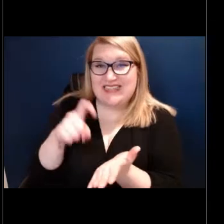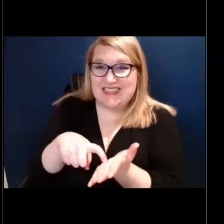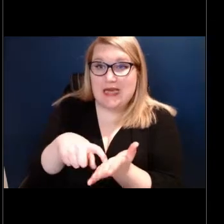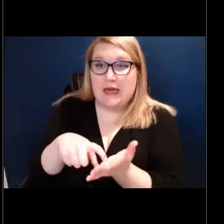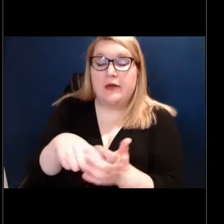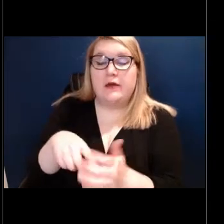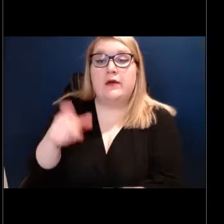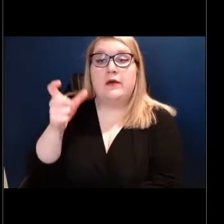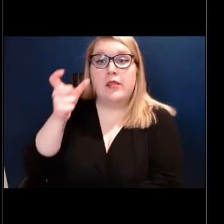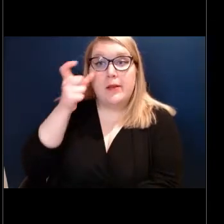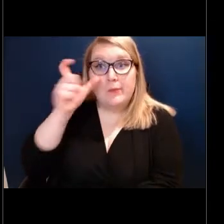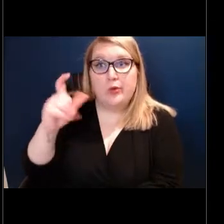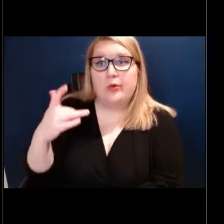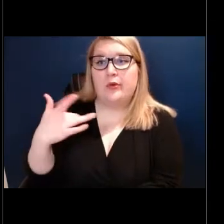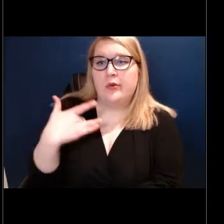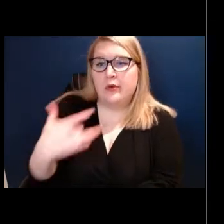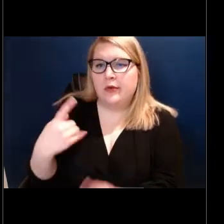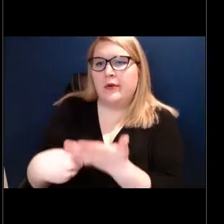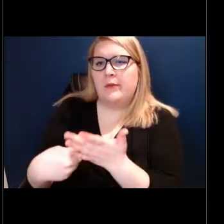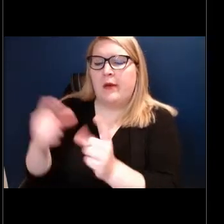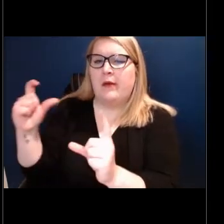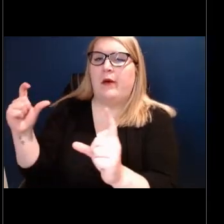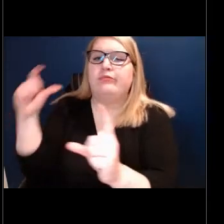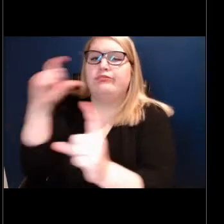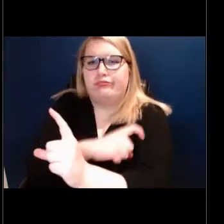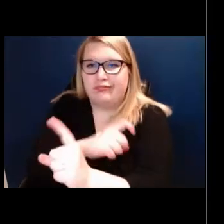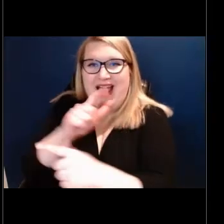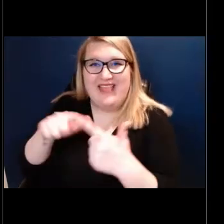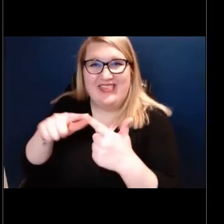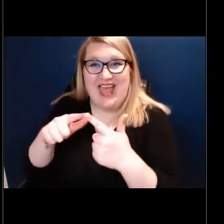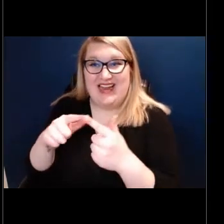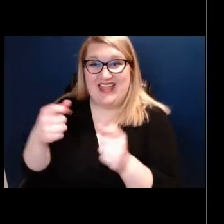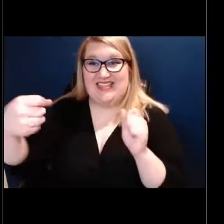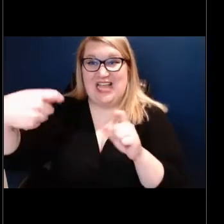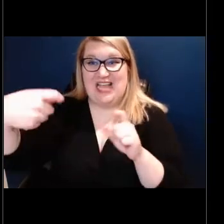and at times the visible sensors will see the earth.